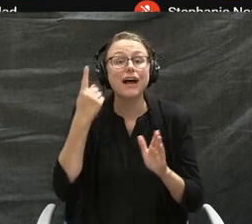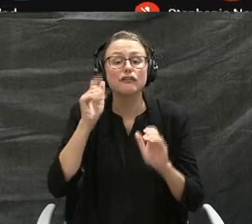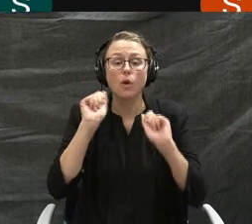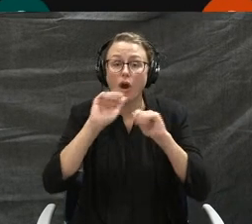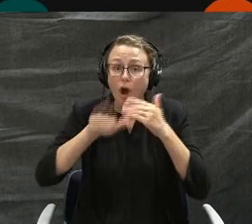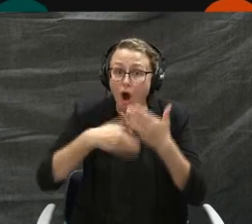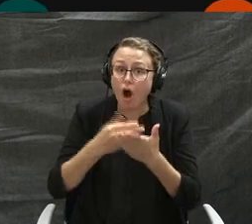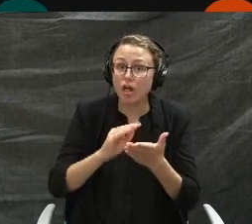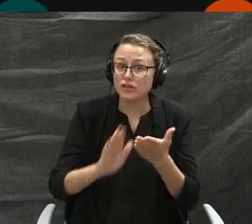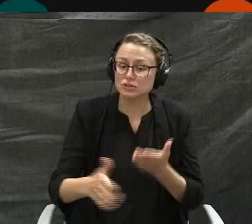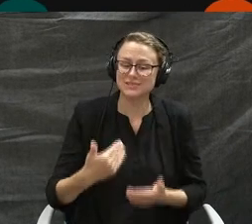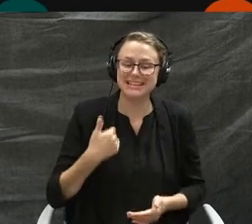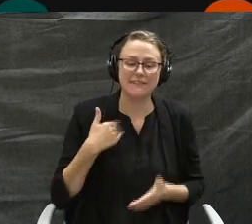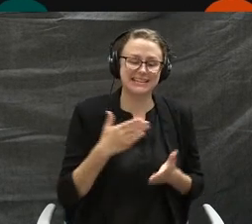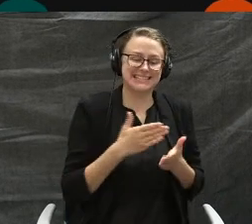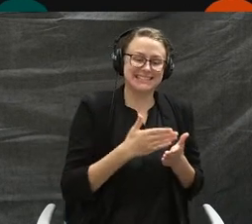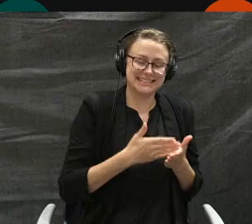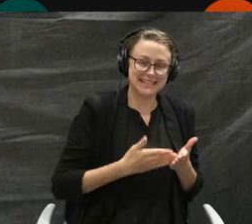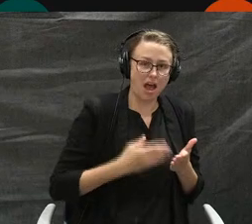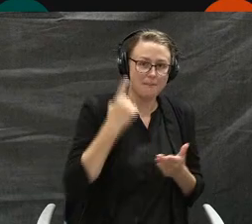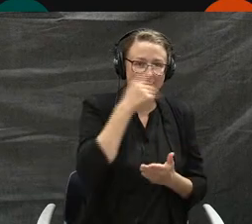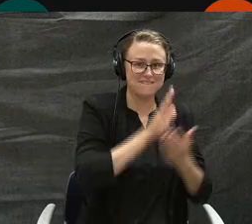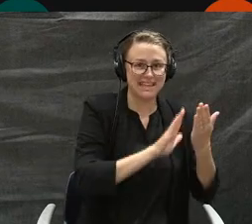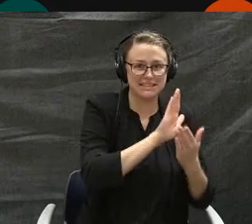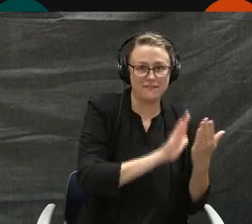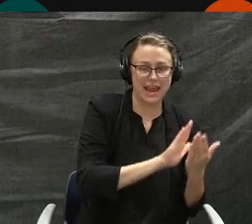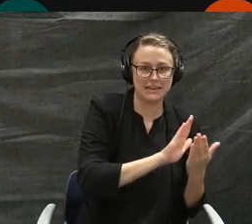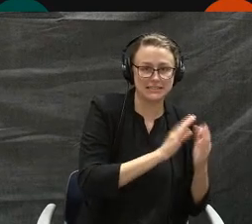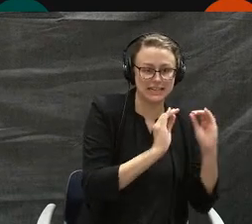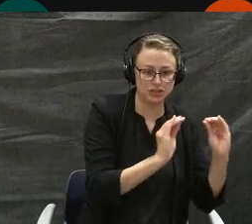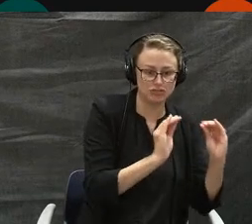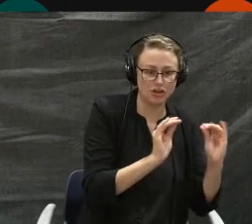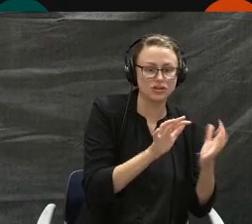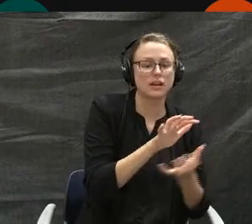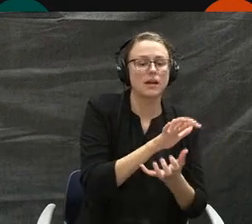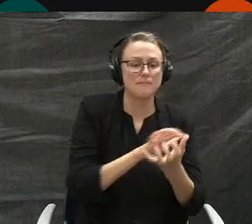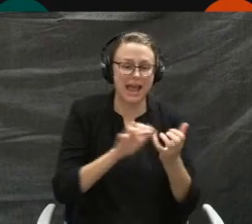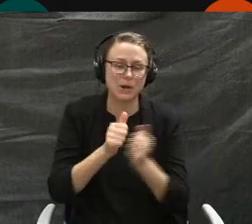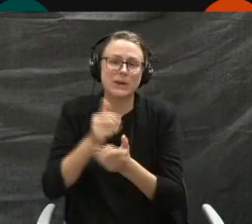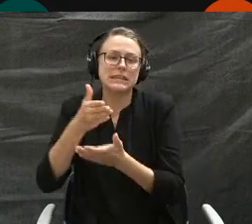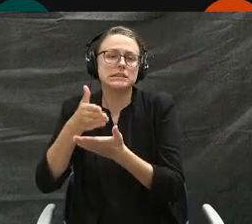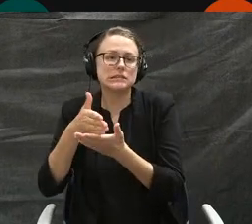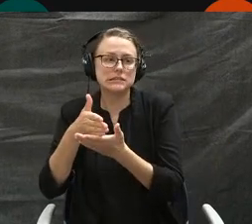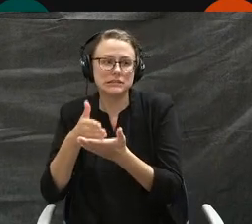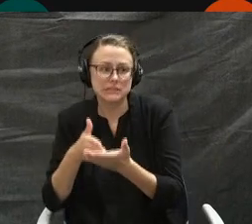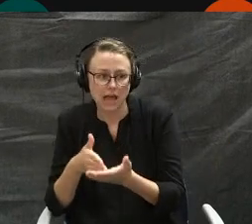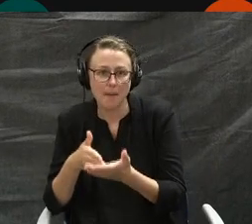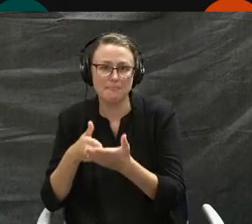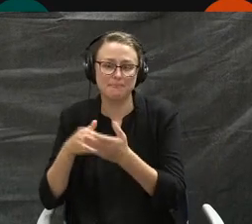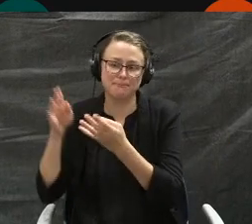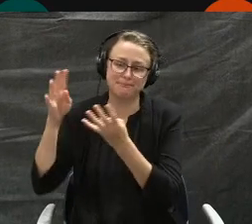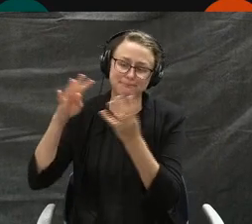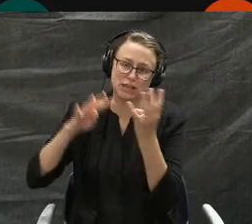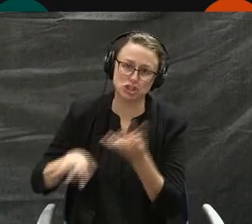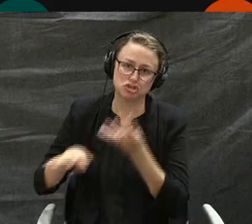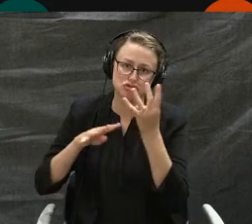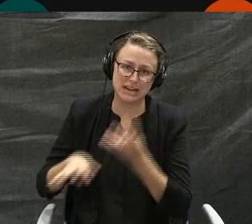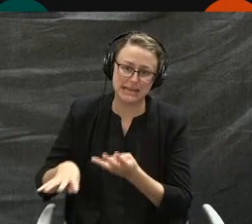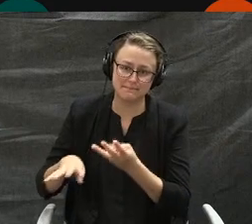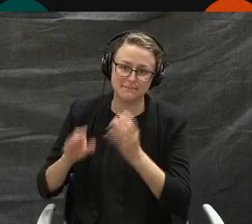students to have some face to face instruction combined with some amount of streamed instruction every single week.